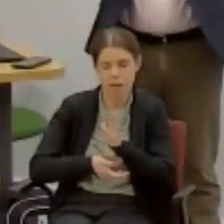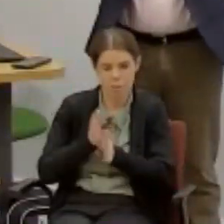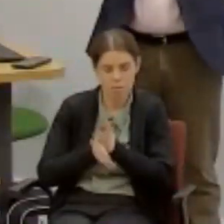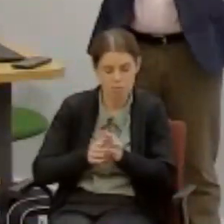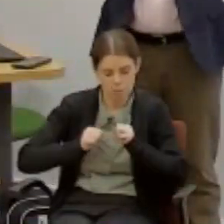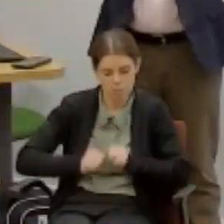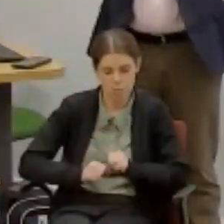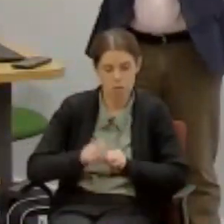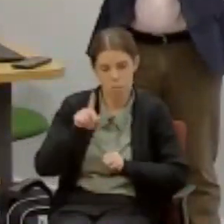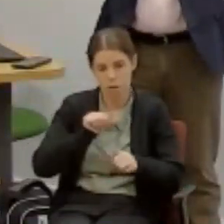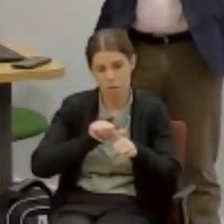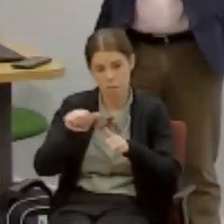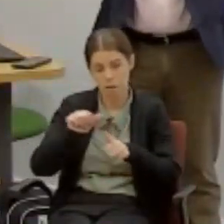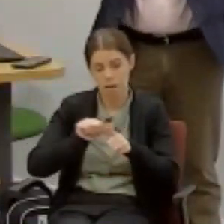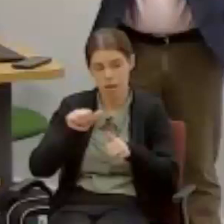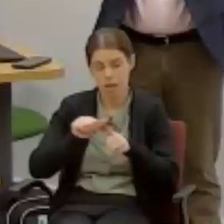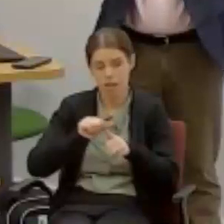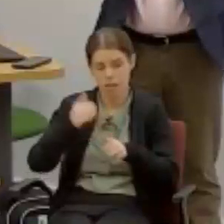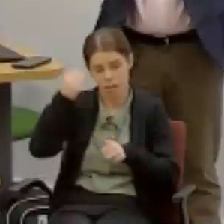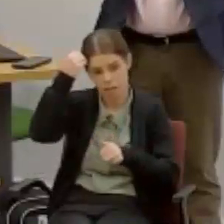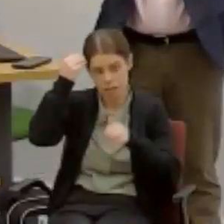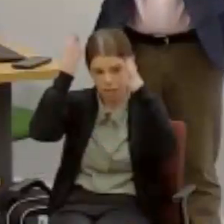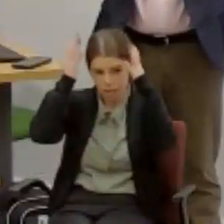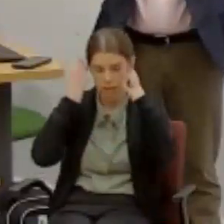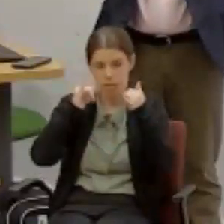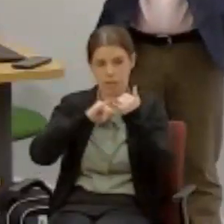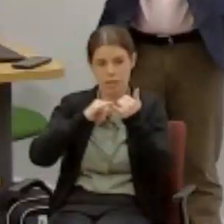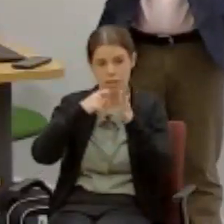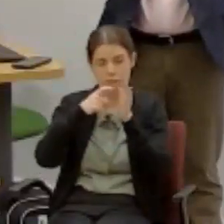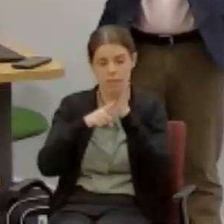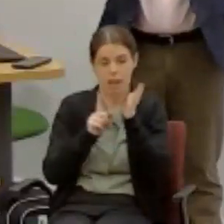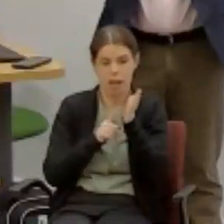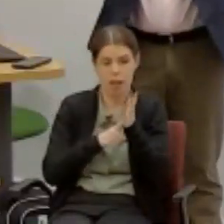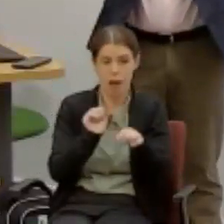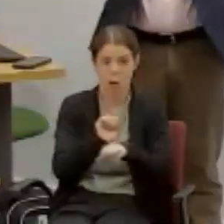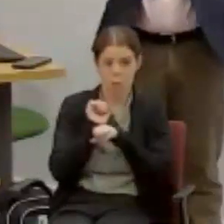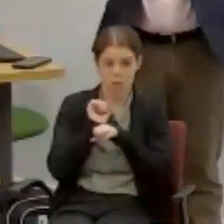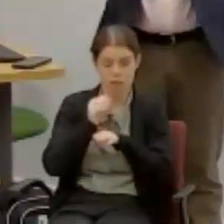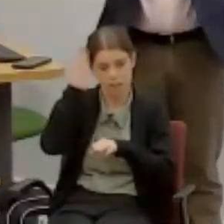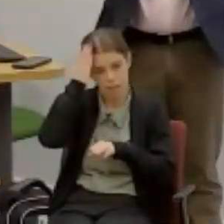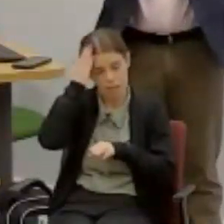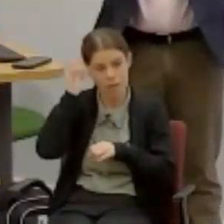So, we've actually got a brilliant helmet, though, in which is the scalp and scope. So, the skull protects the brain and the scalp. Philippines senses.